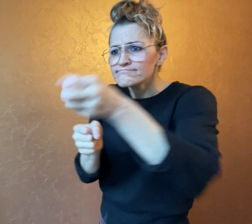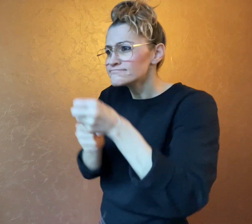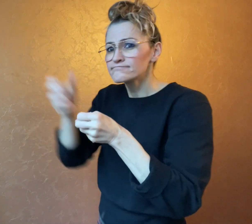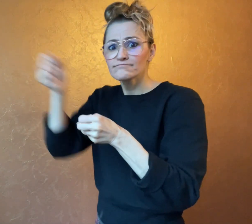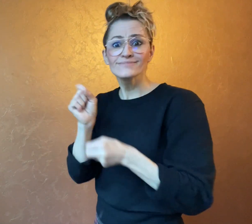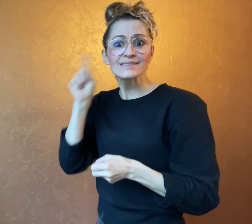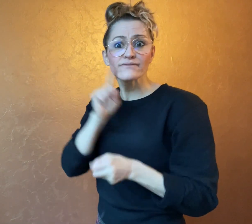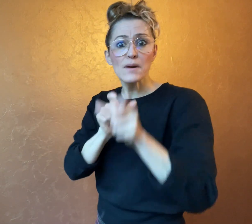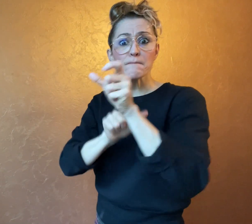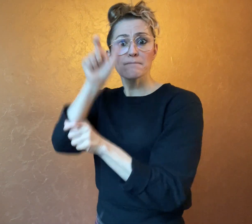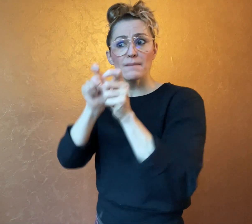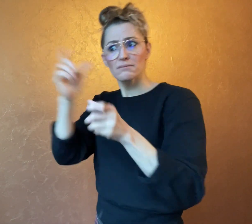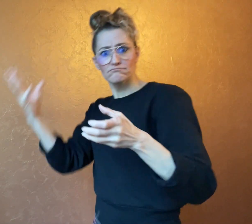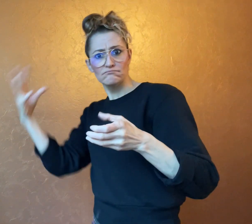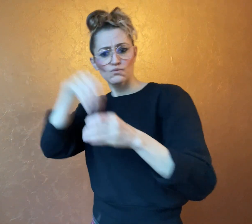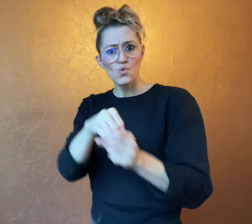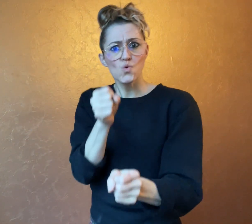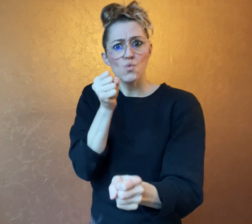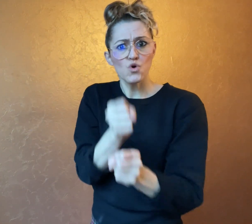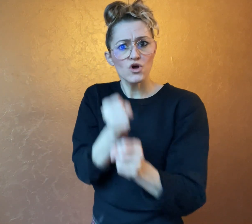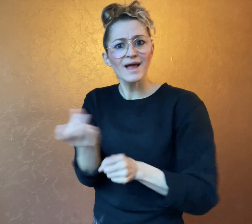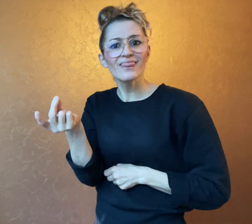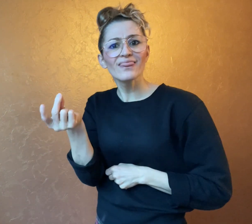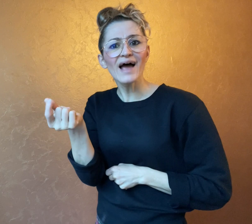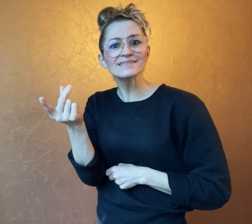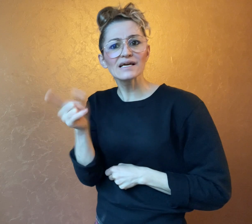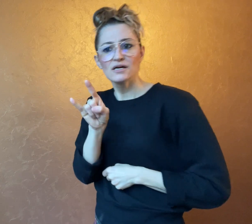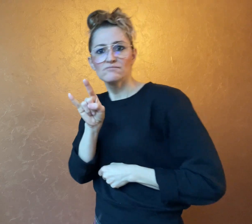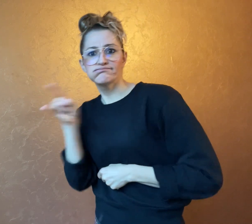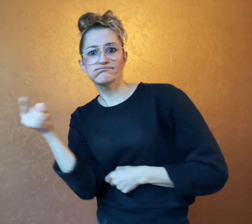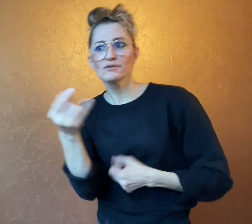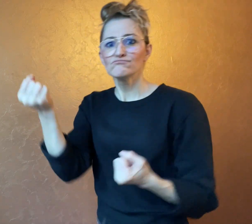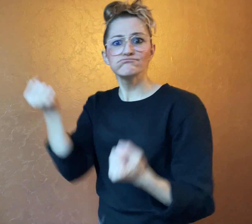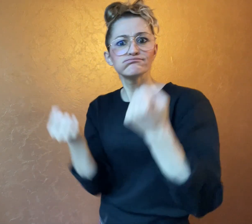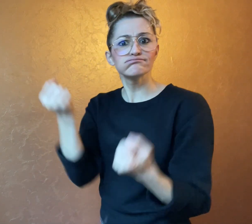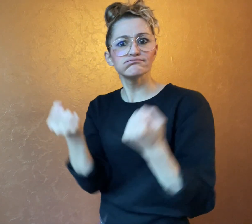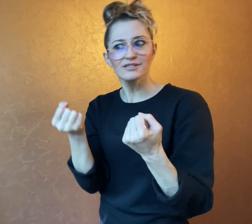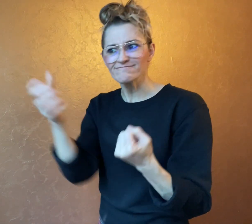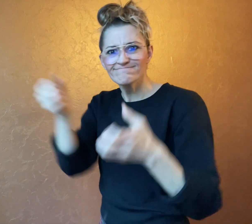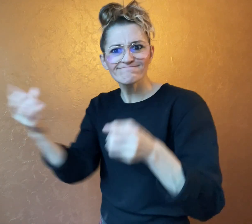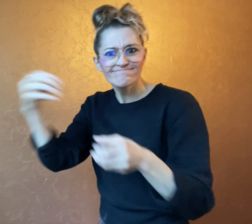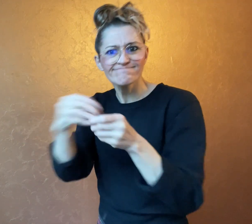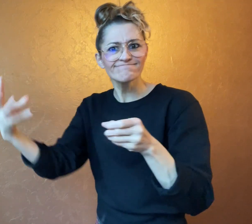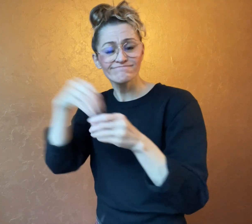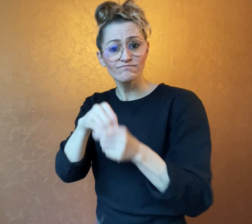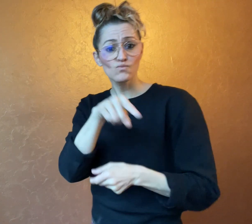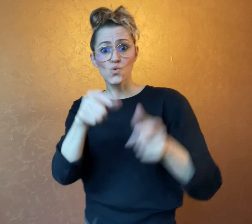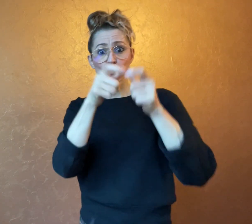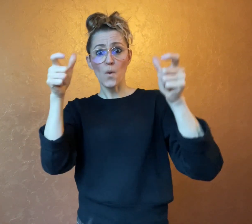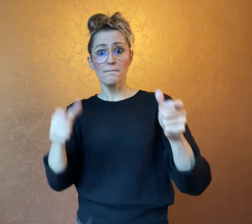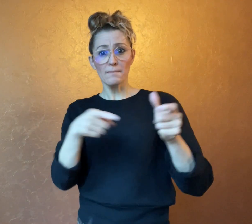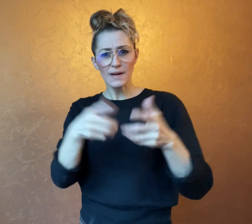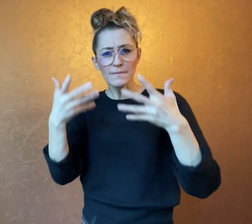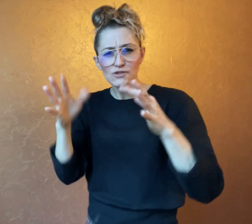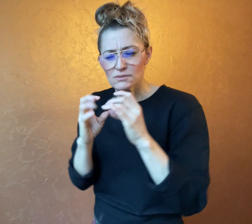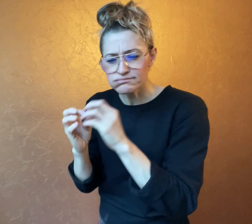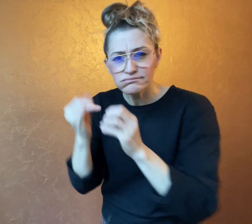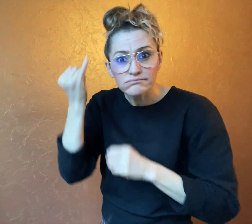on employing Deaf people as taxi drivers. The company